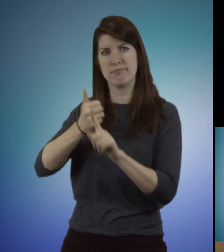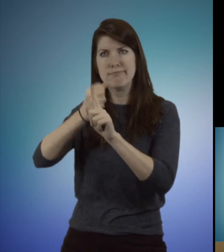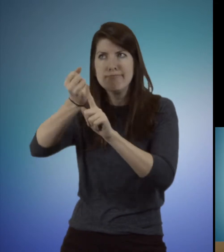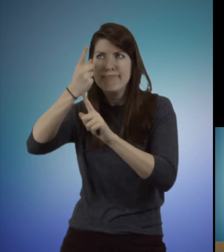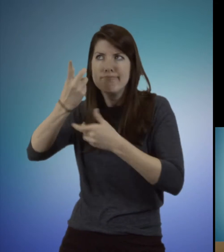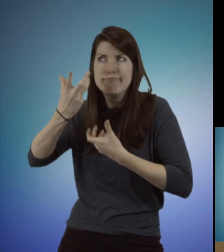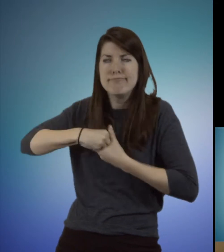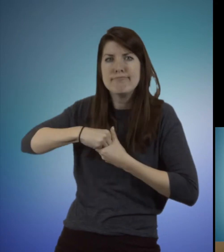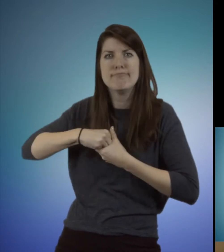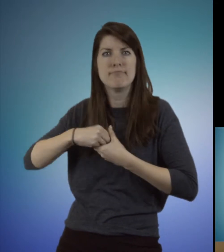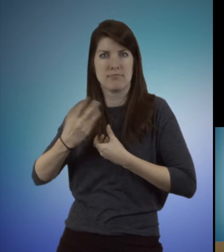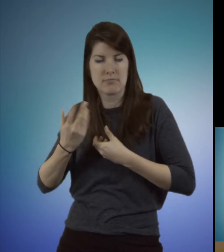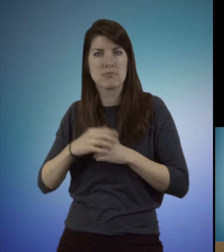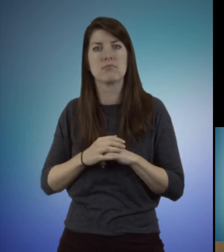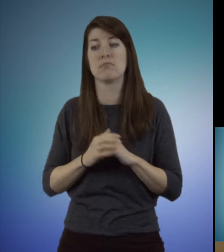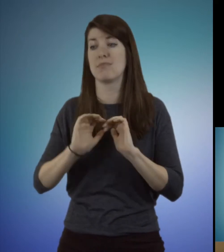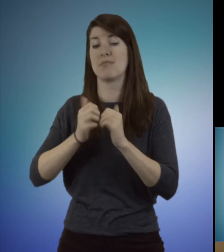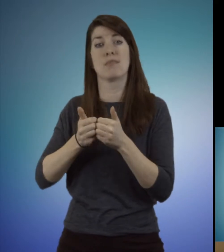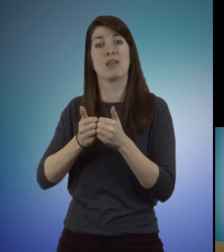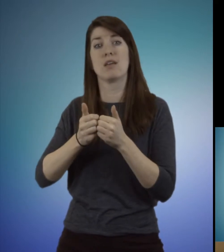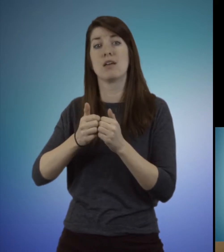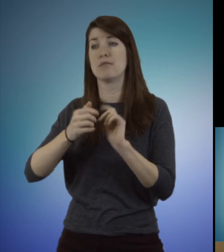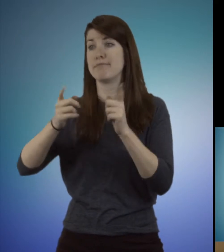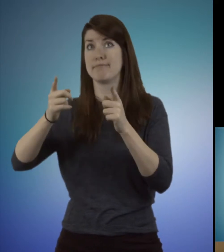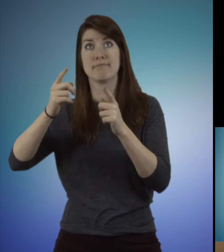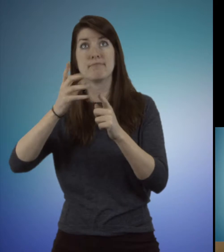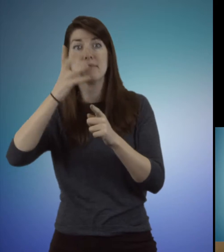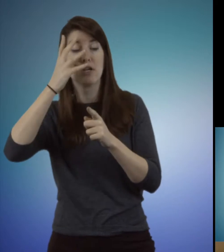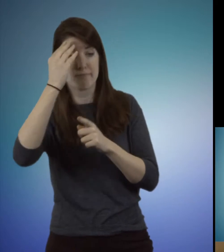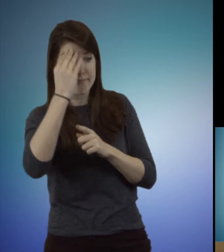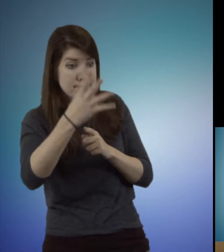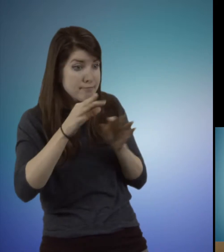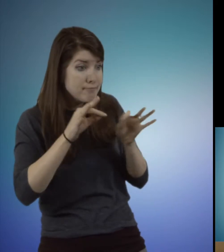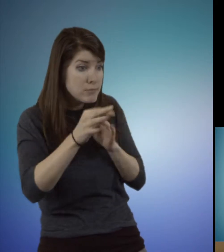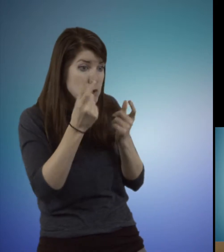How a child follows directions is another specific example of receptive language.